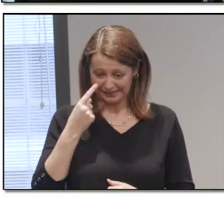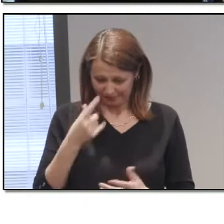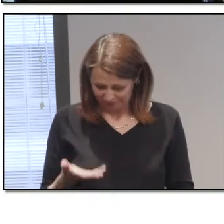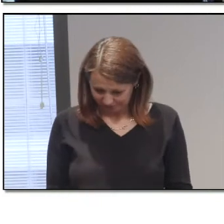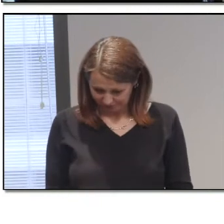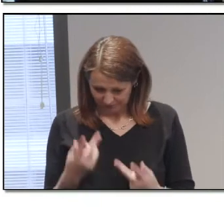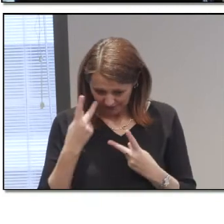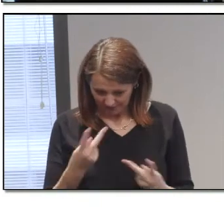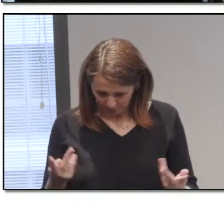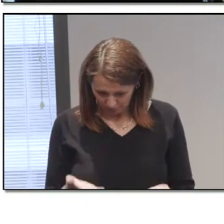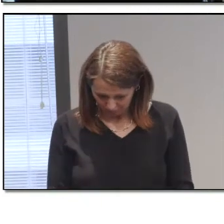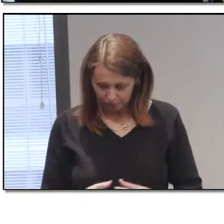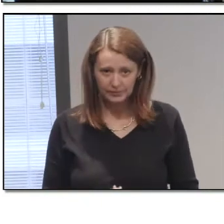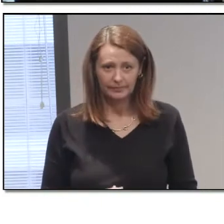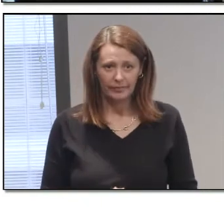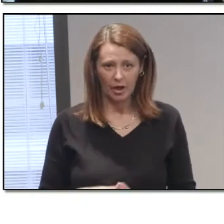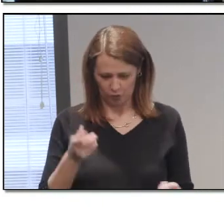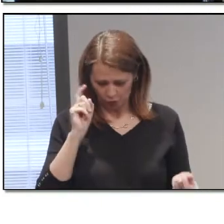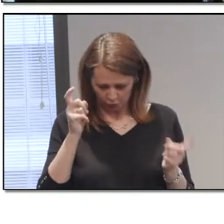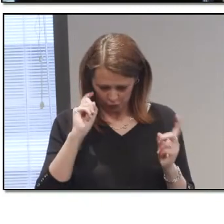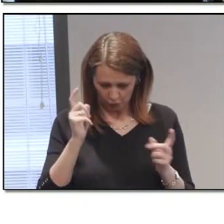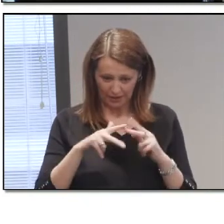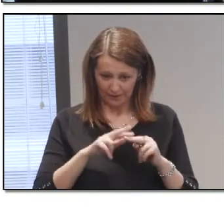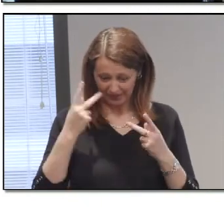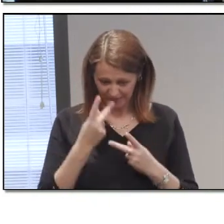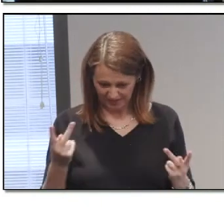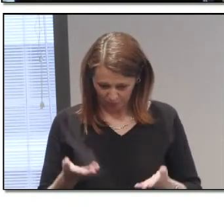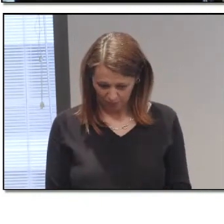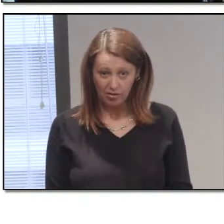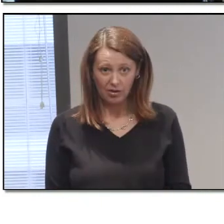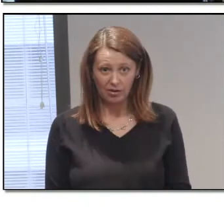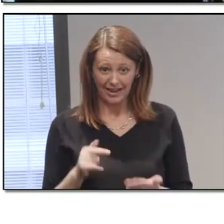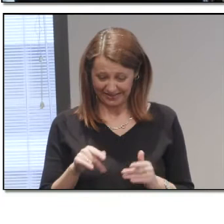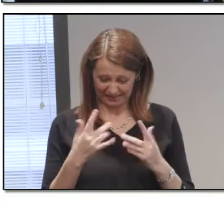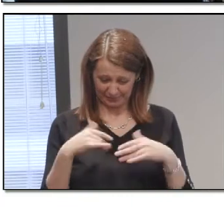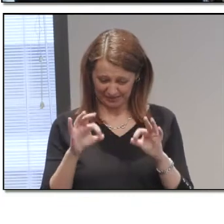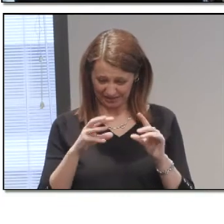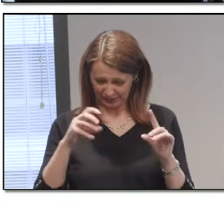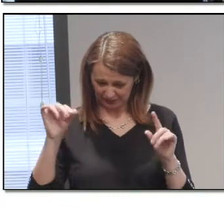visible and the concern is that if it's visible this particular contaminant can become airborne,